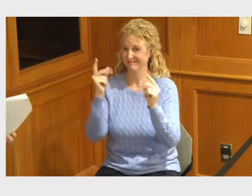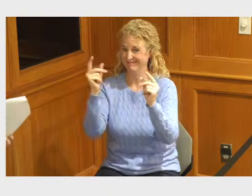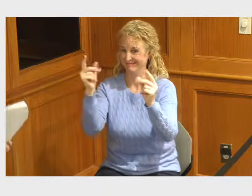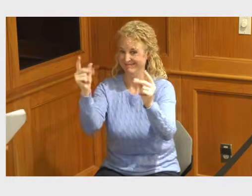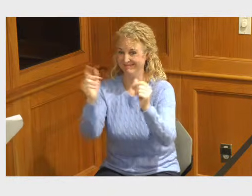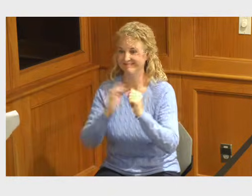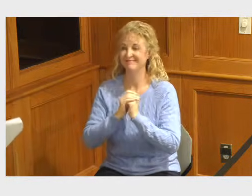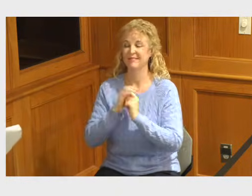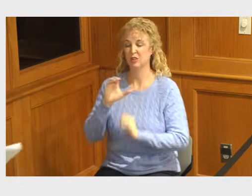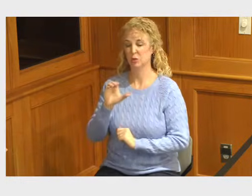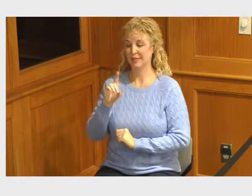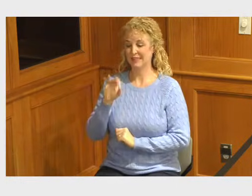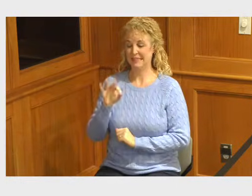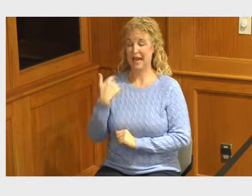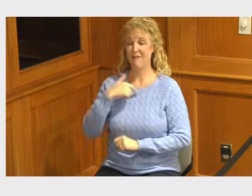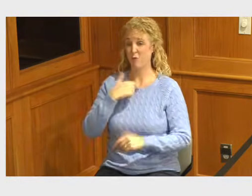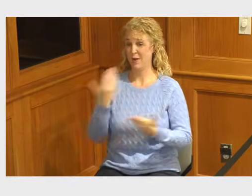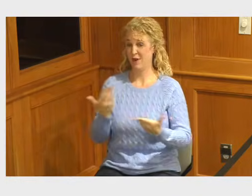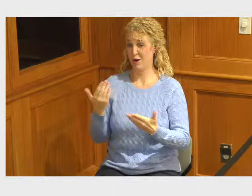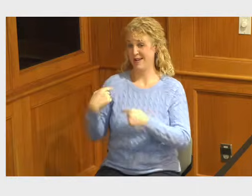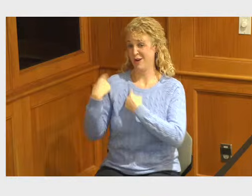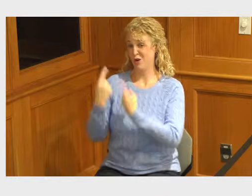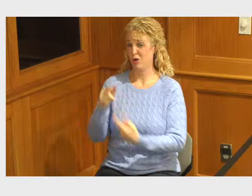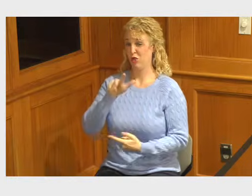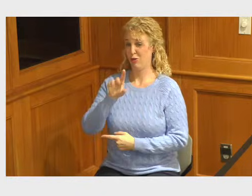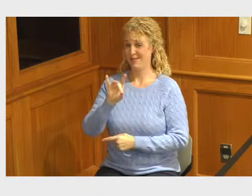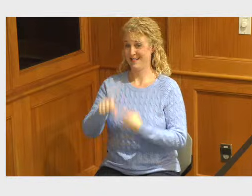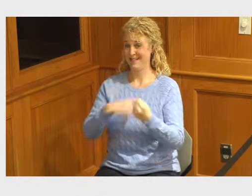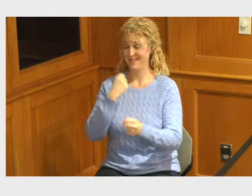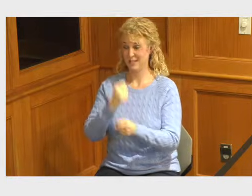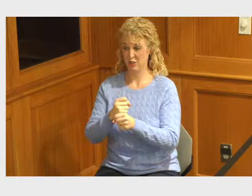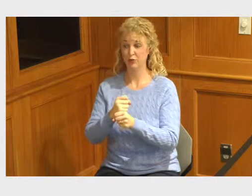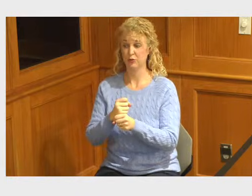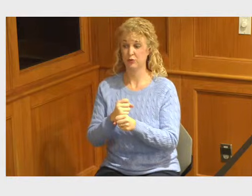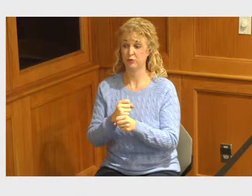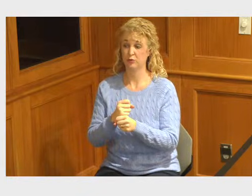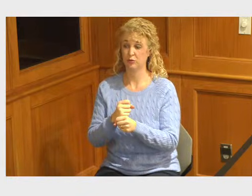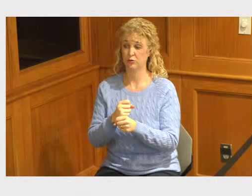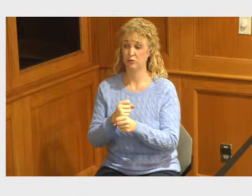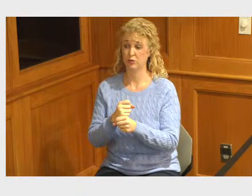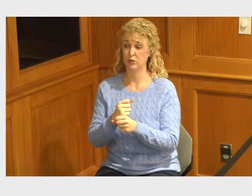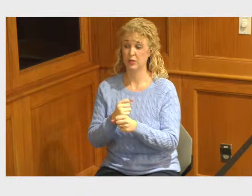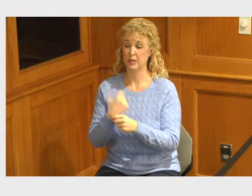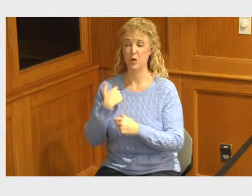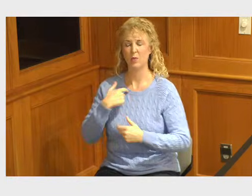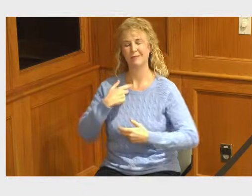CDF, we've been around for 37 38 years now. I we think of ourselves as a partner and I think